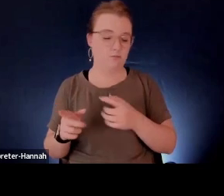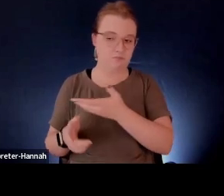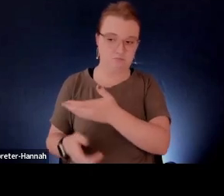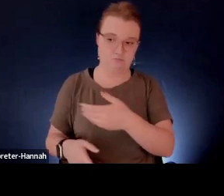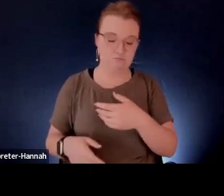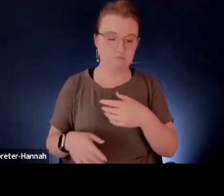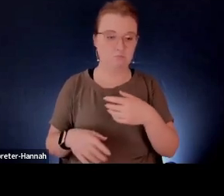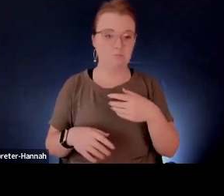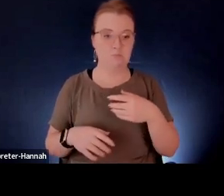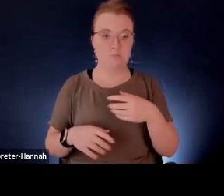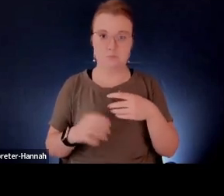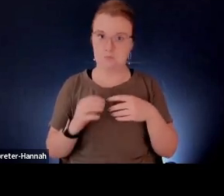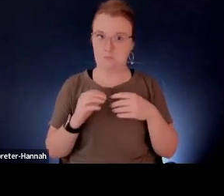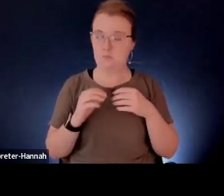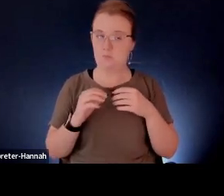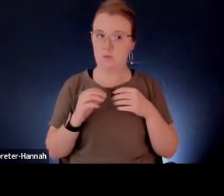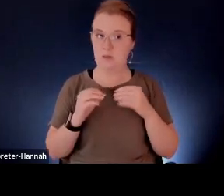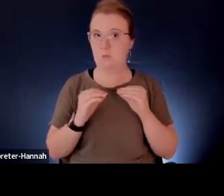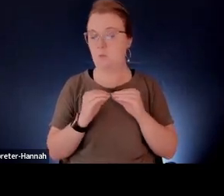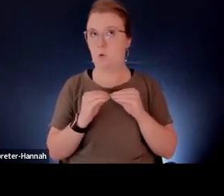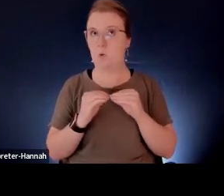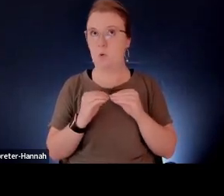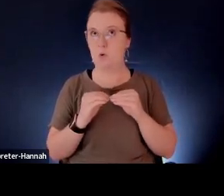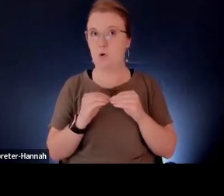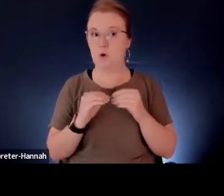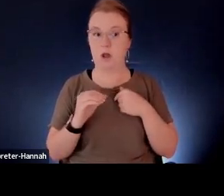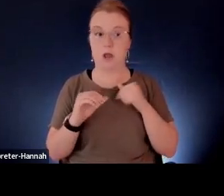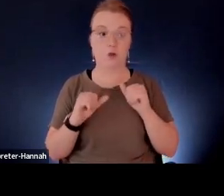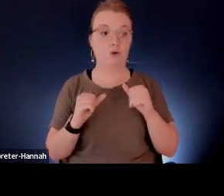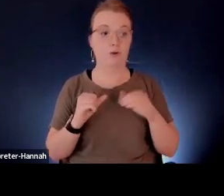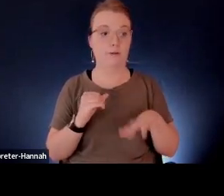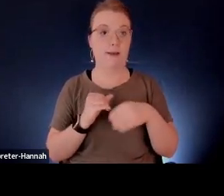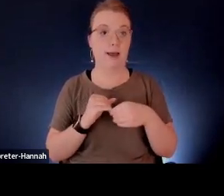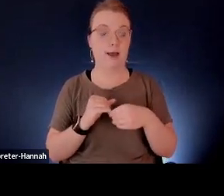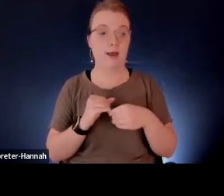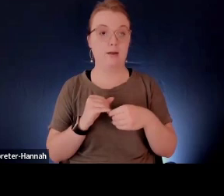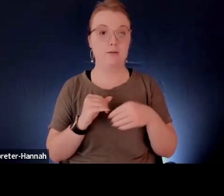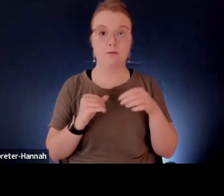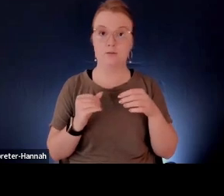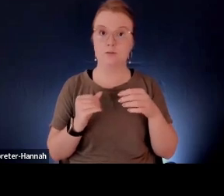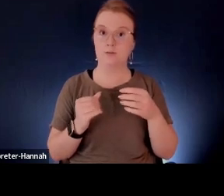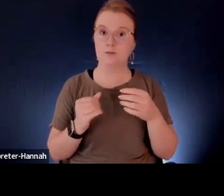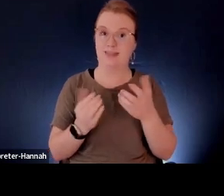I would probably add manipulatives, you know, to where they can place the notes